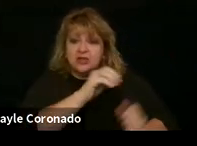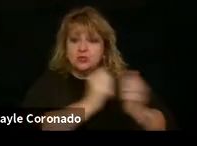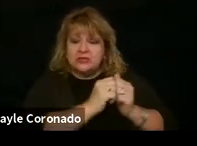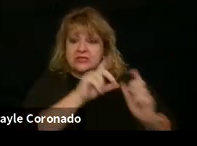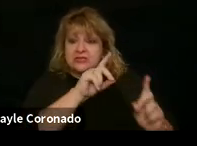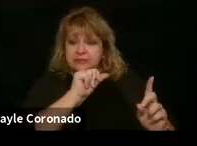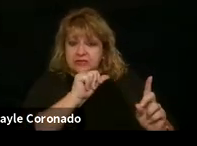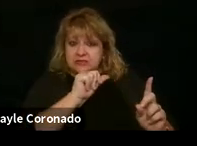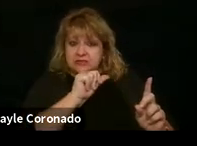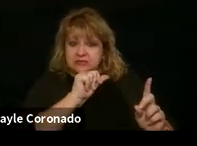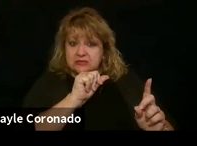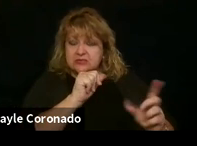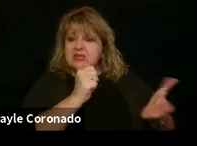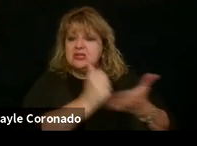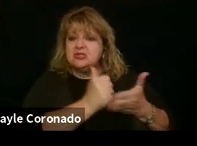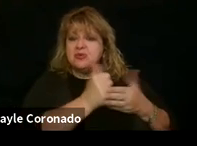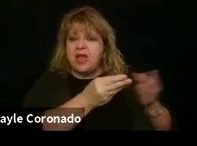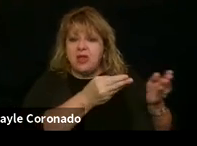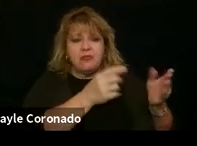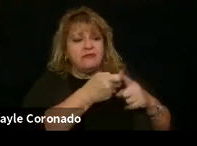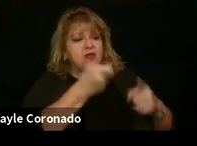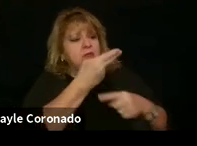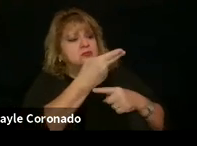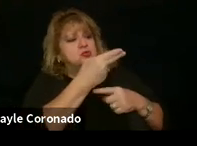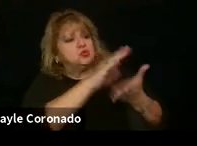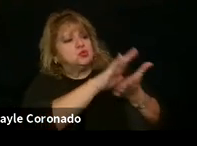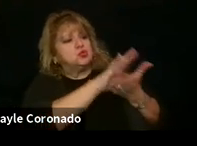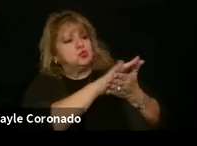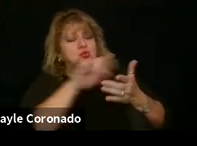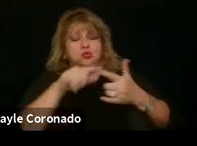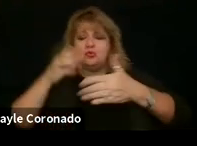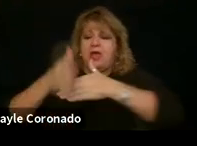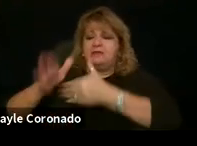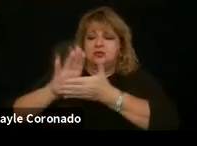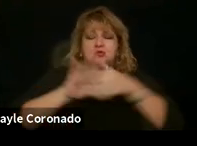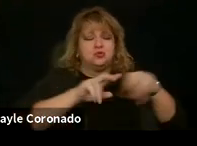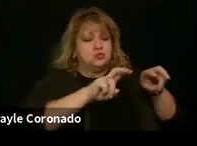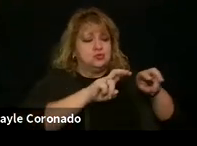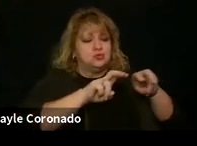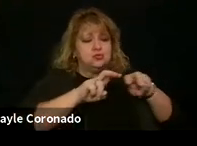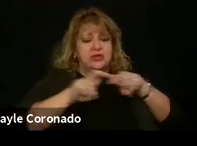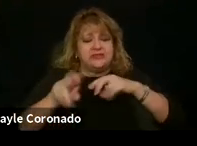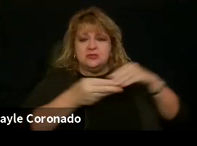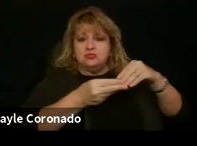To facilitate their movement to post the from school to school activities.